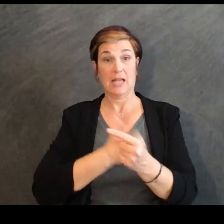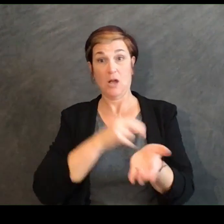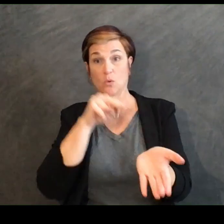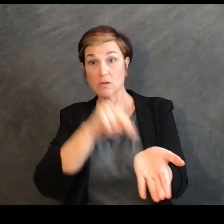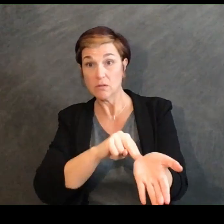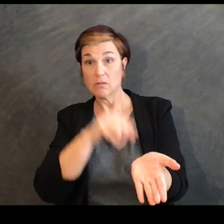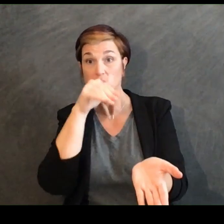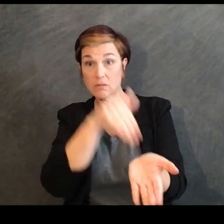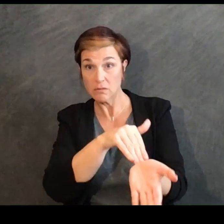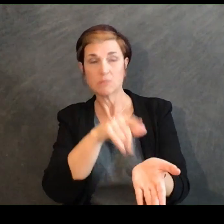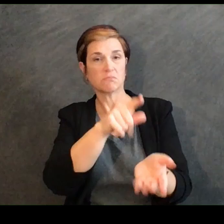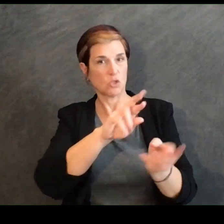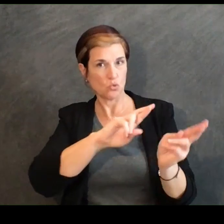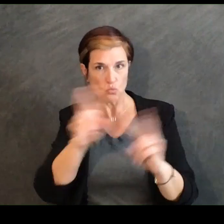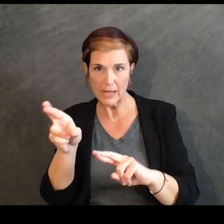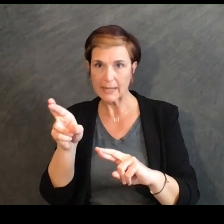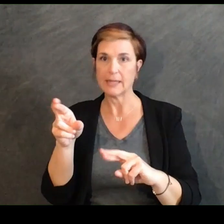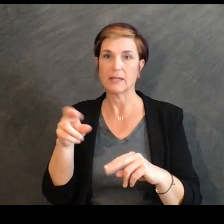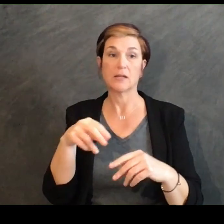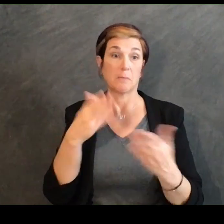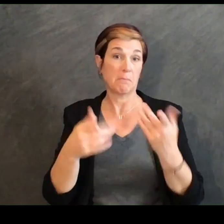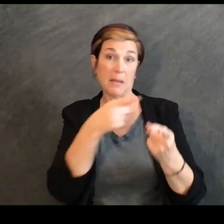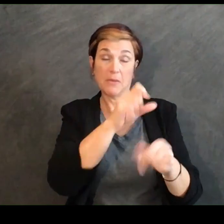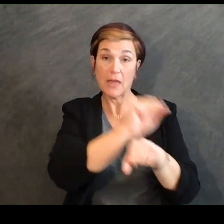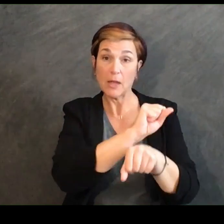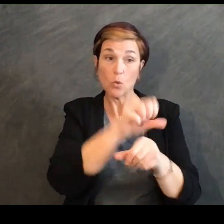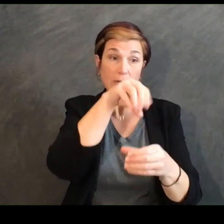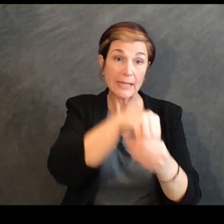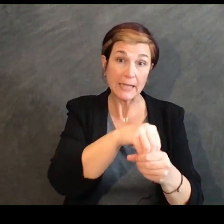whether they're in retail clinics or in the home and we're here to assist thank